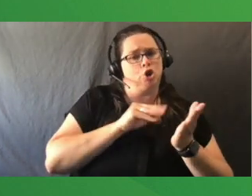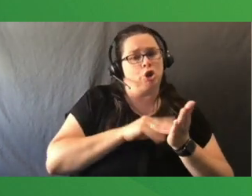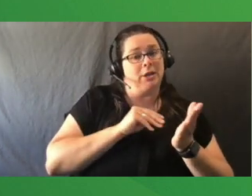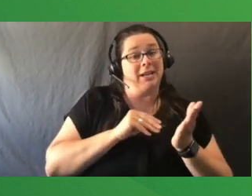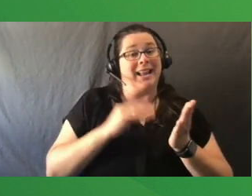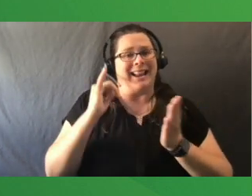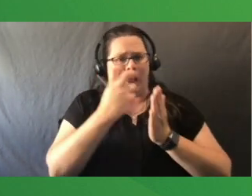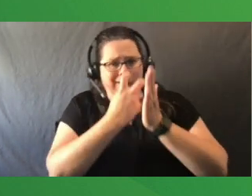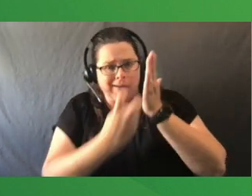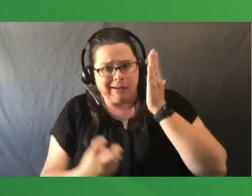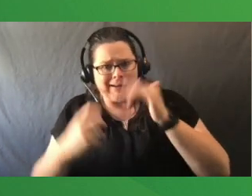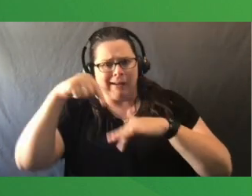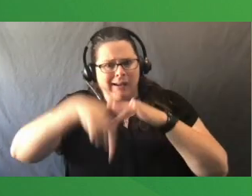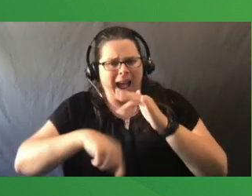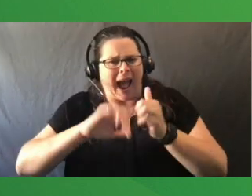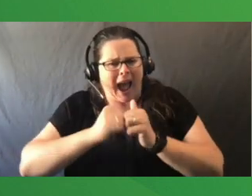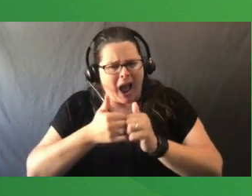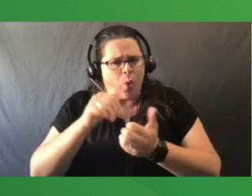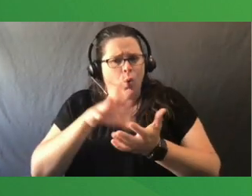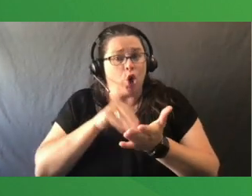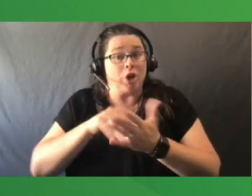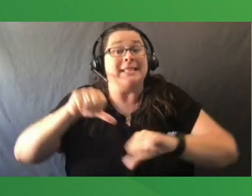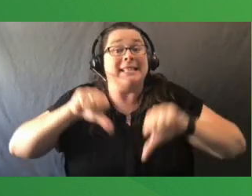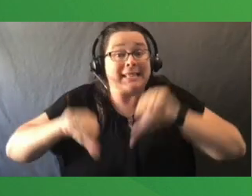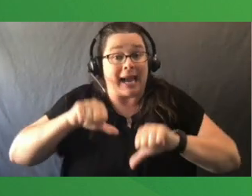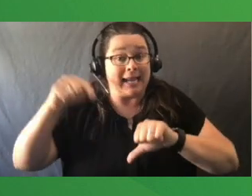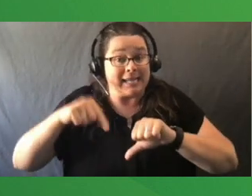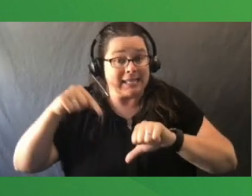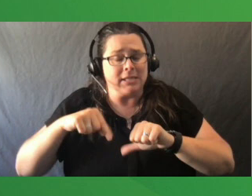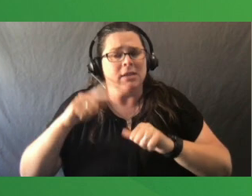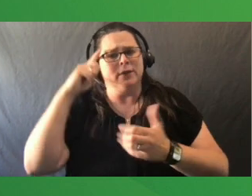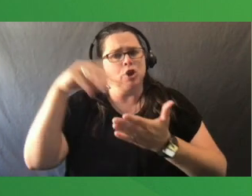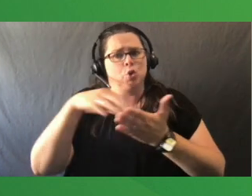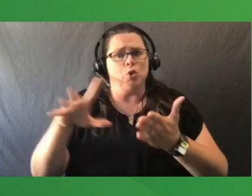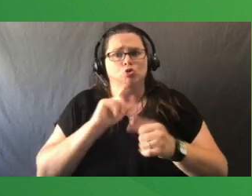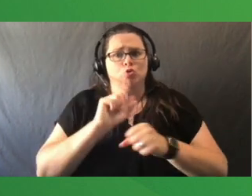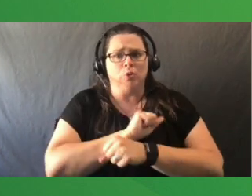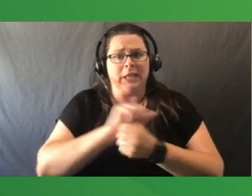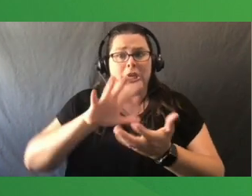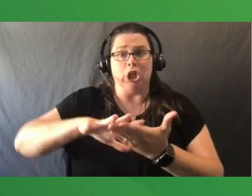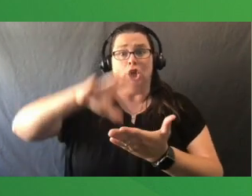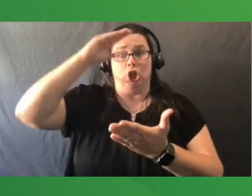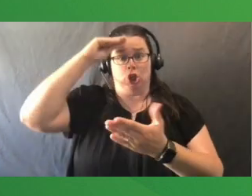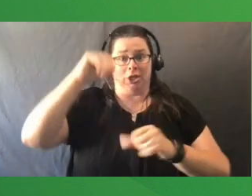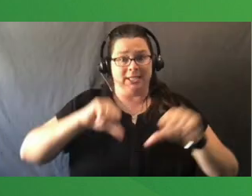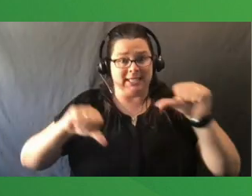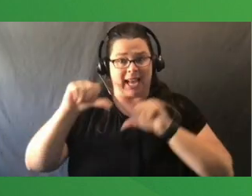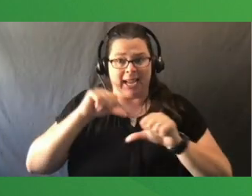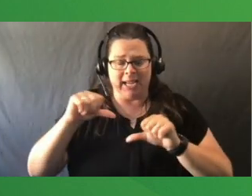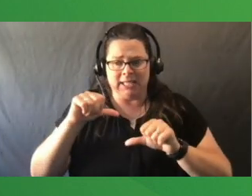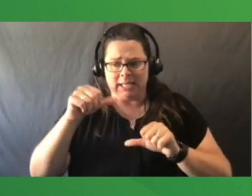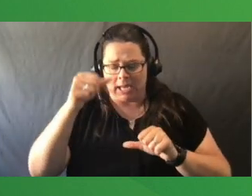And for students to really be able to learn science and make it their own understanding,